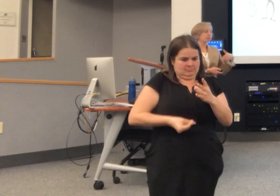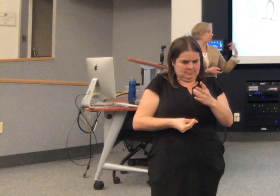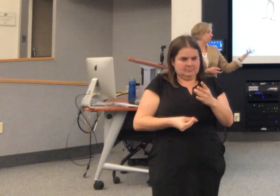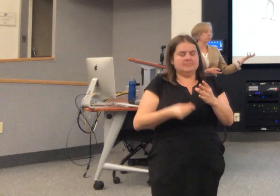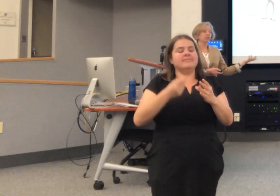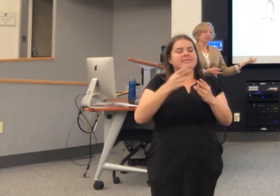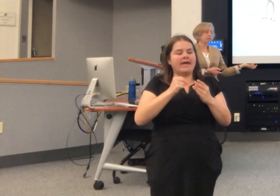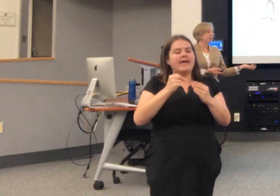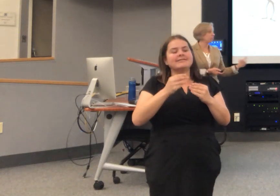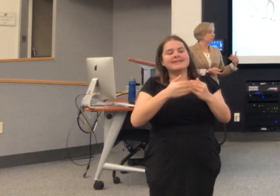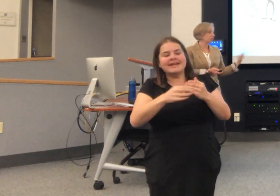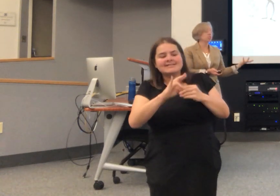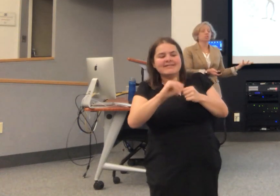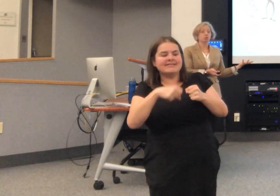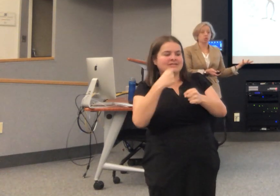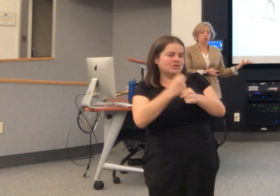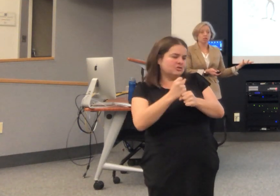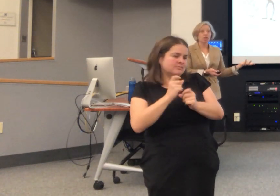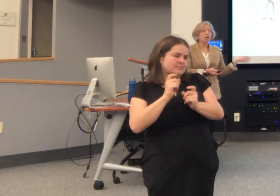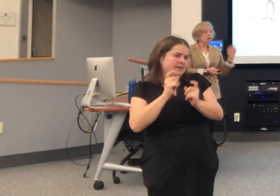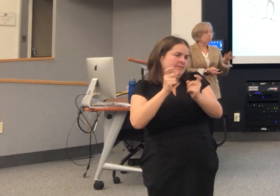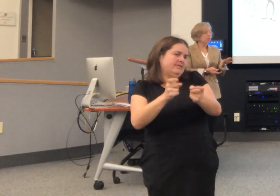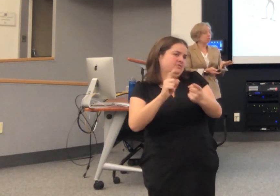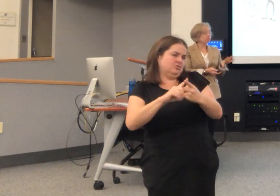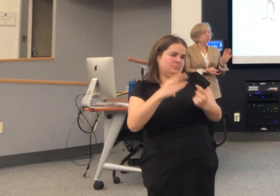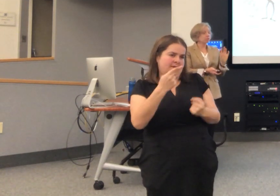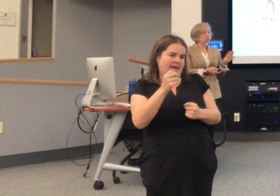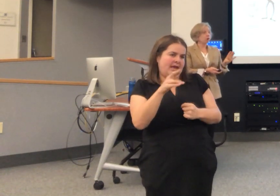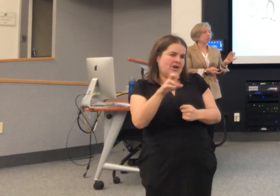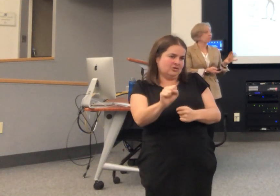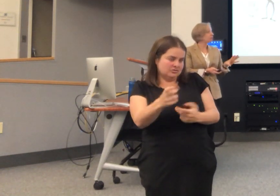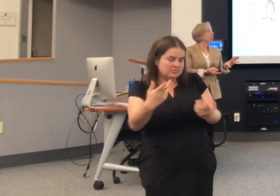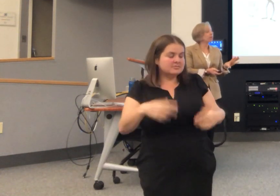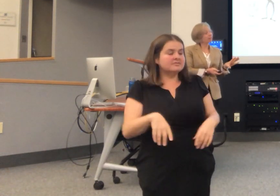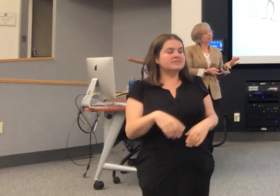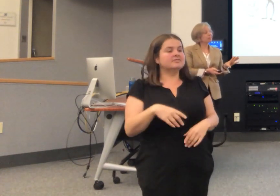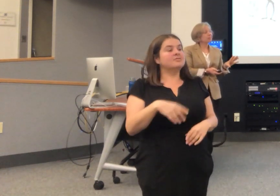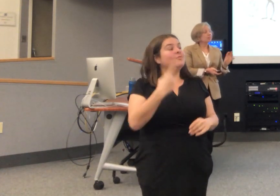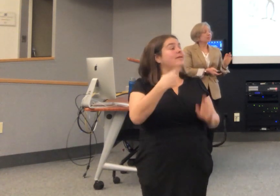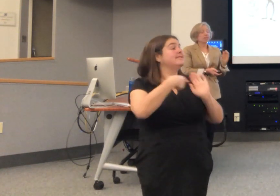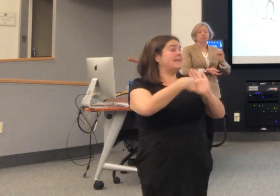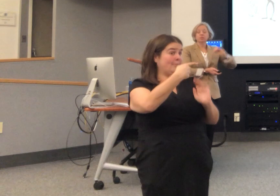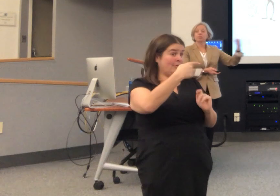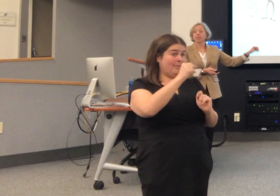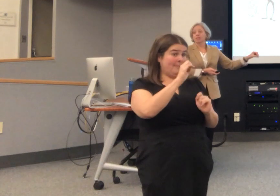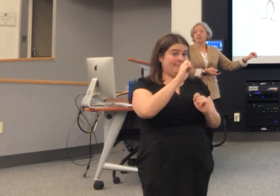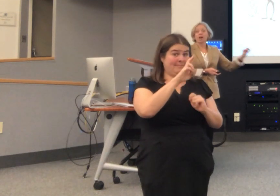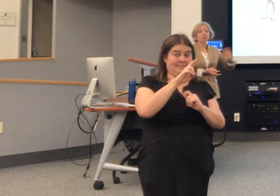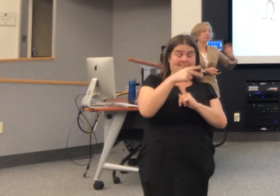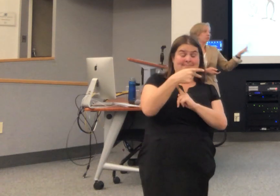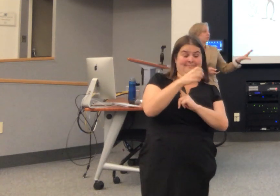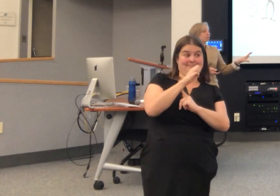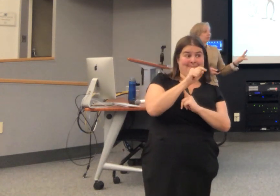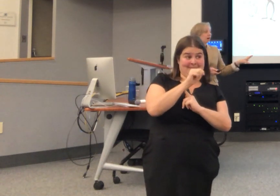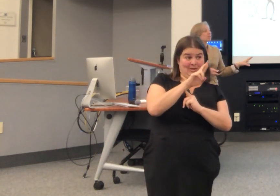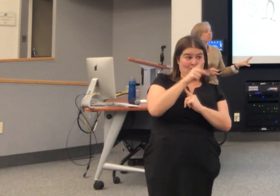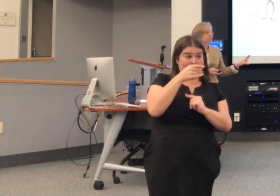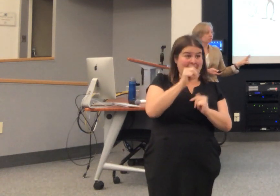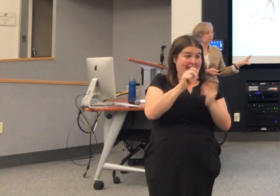sometimes people want to give them to an institution. Famously, the author of Peter Pan decided to convey his copyright to a hospital,